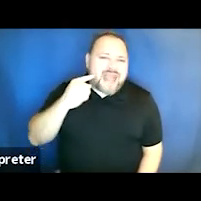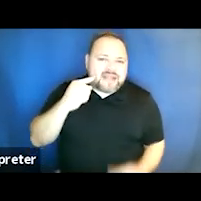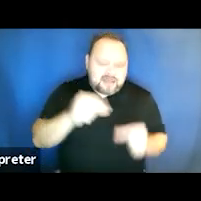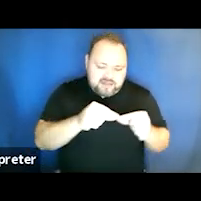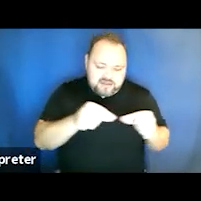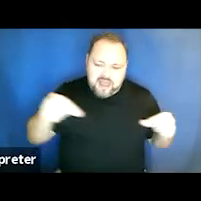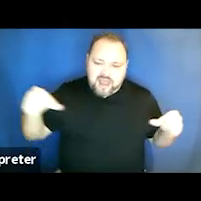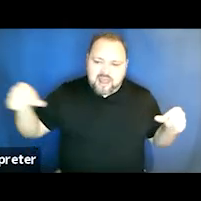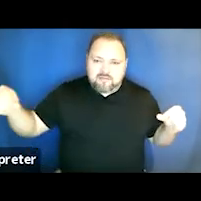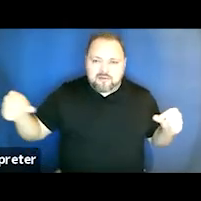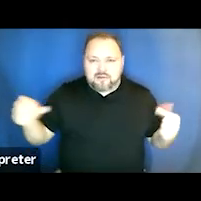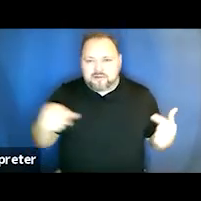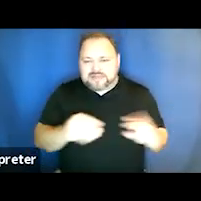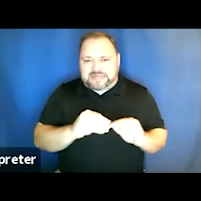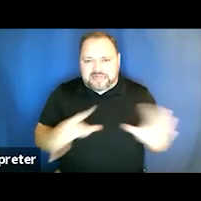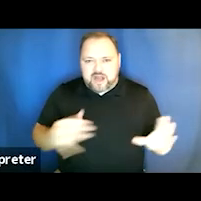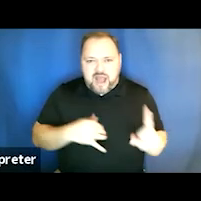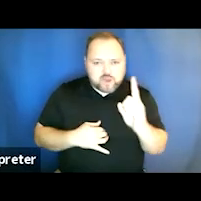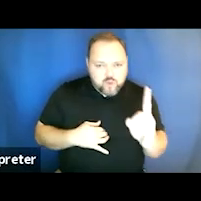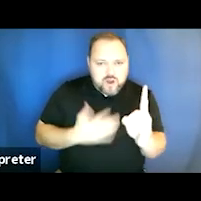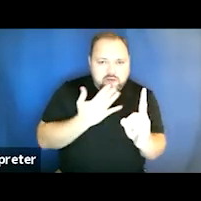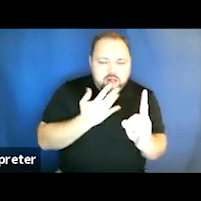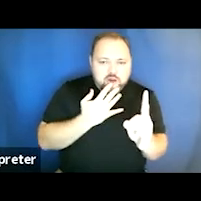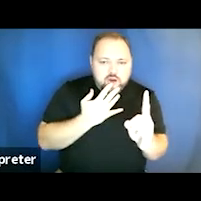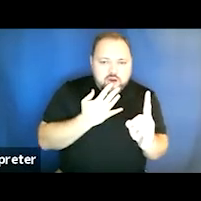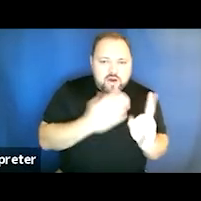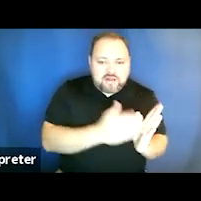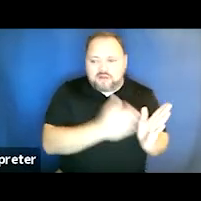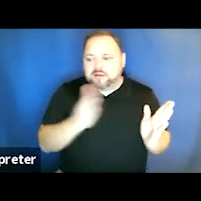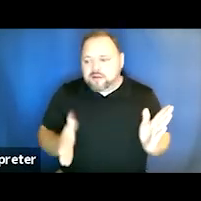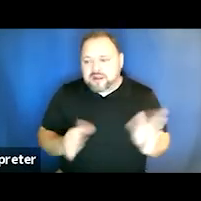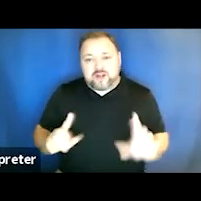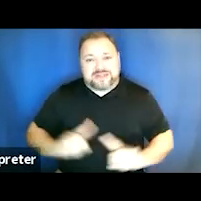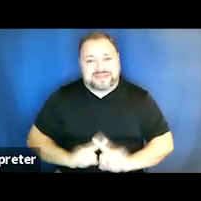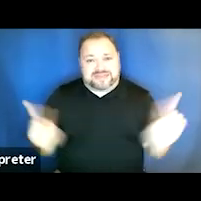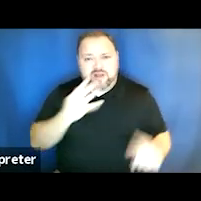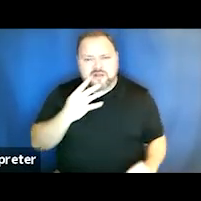clearly one-color fruit roll-up and then clearly another. Sometimes that's me too,